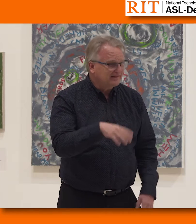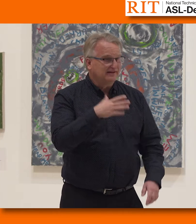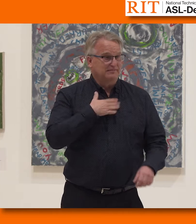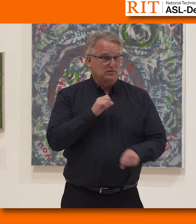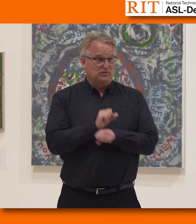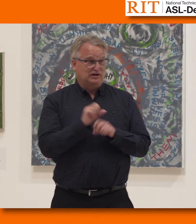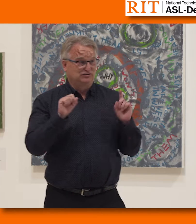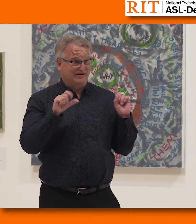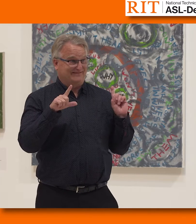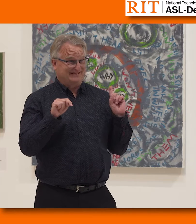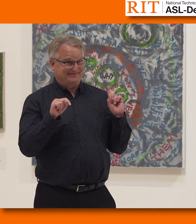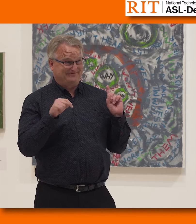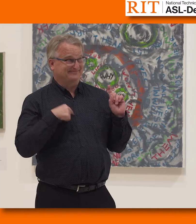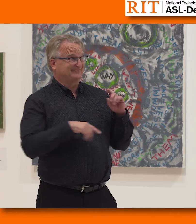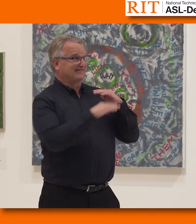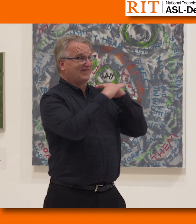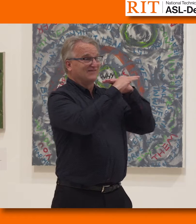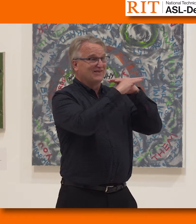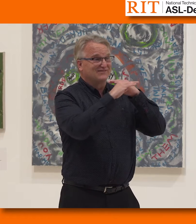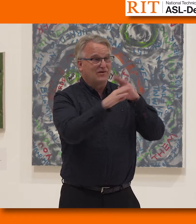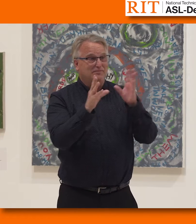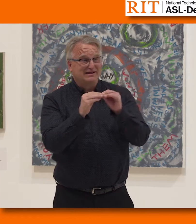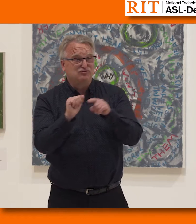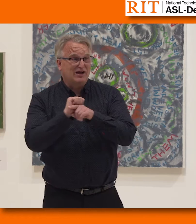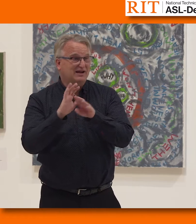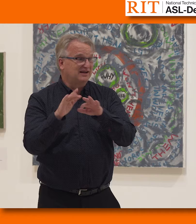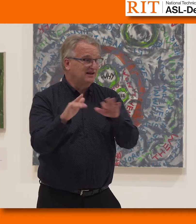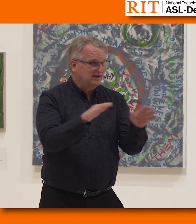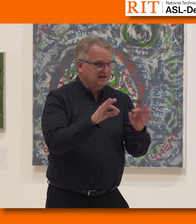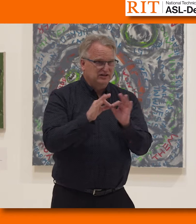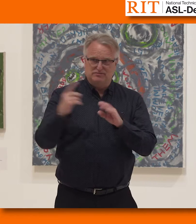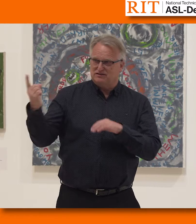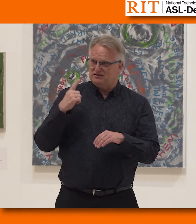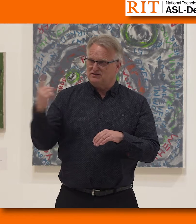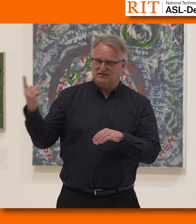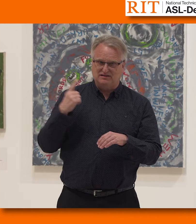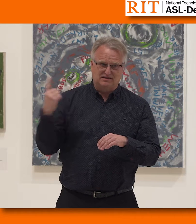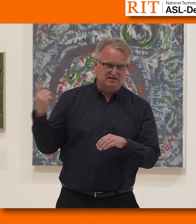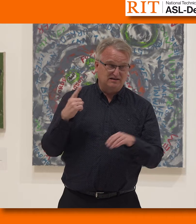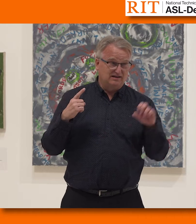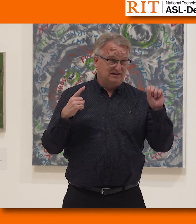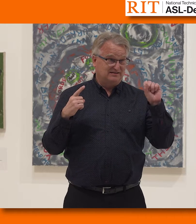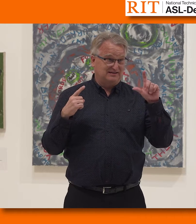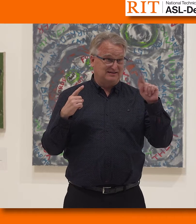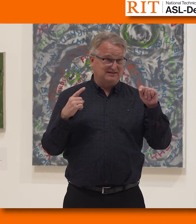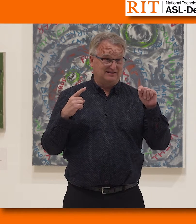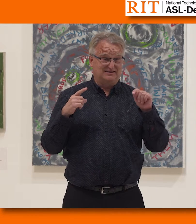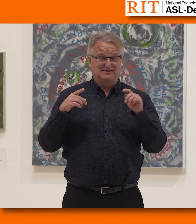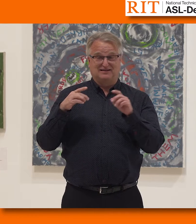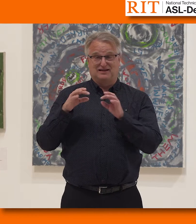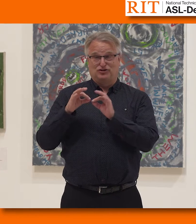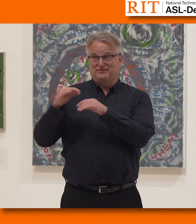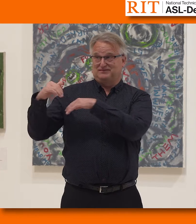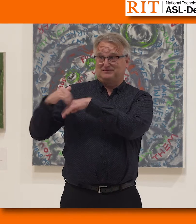It wasn't great all times, and I remember working at the student life team and dealing with the Deaf-hearing issues,